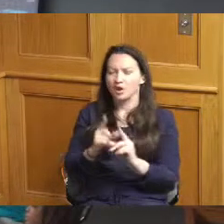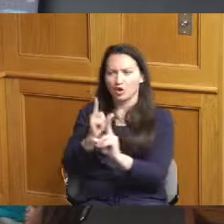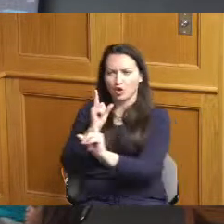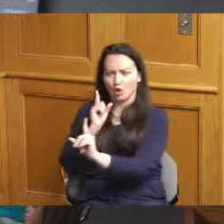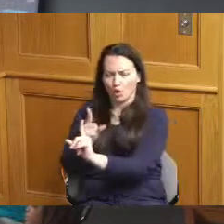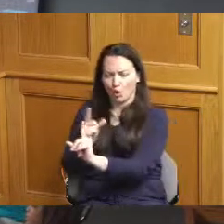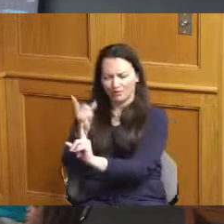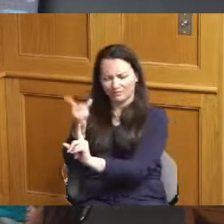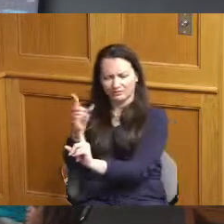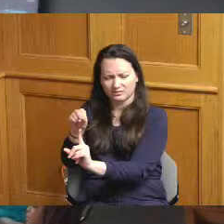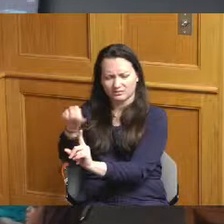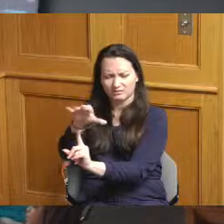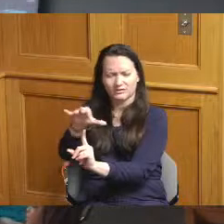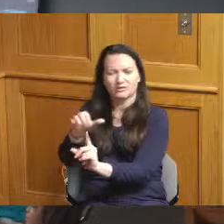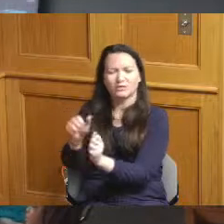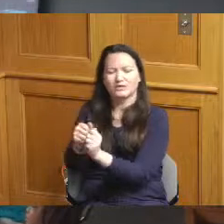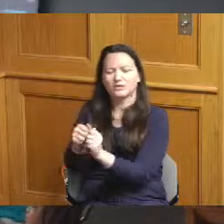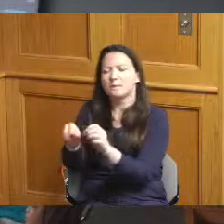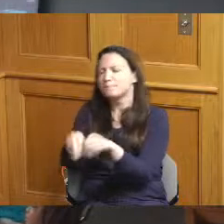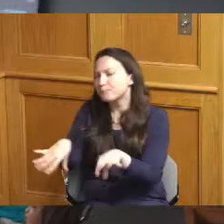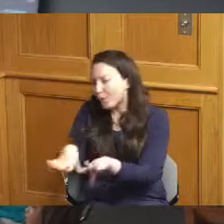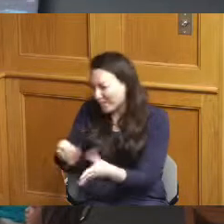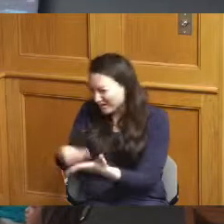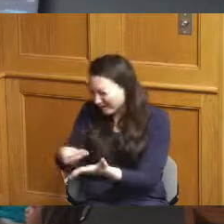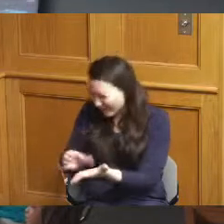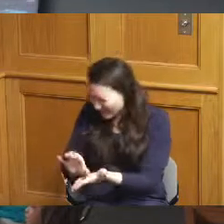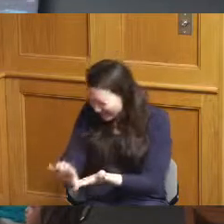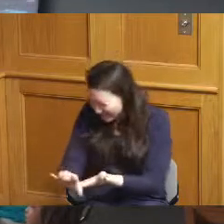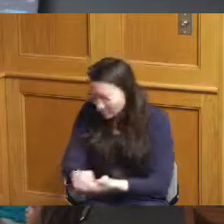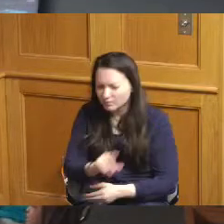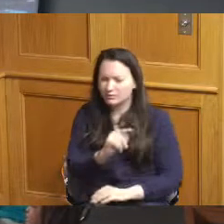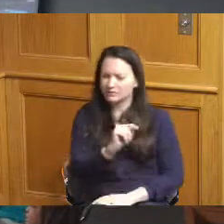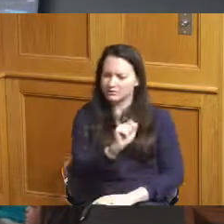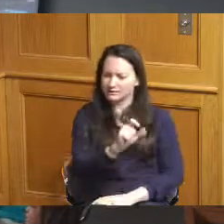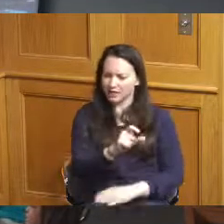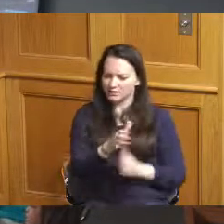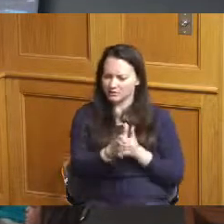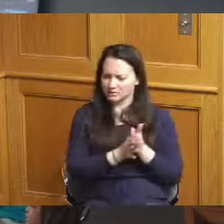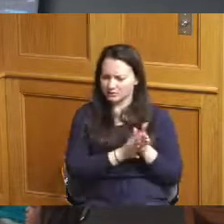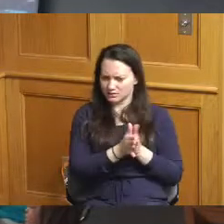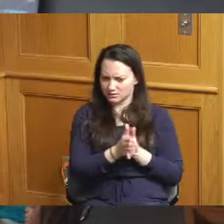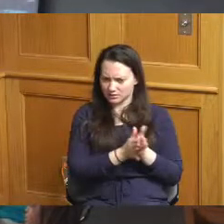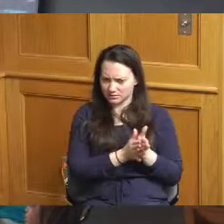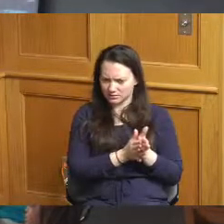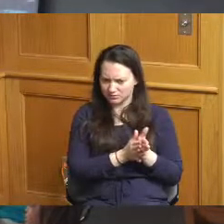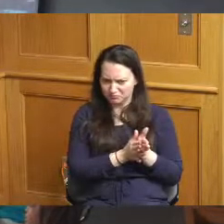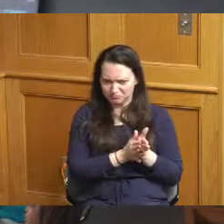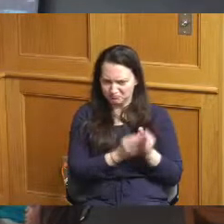and property investment and this tax incentive there's no property tax or